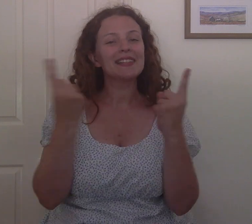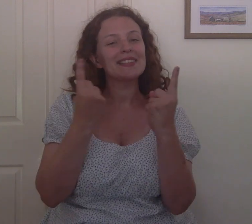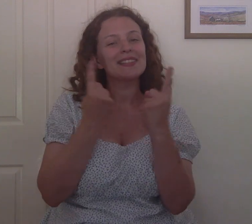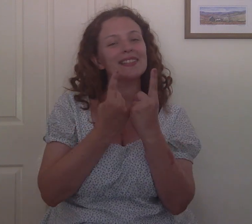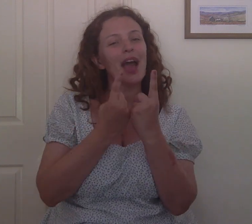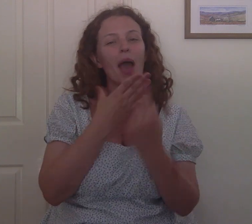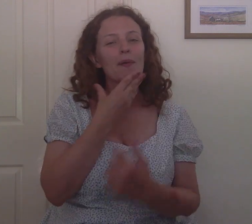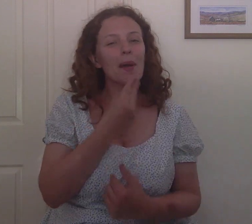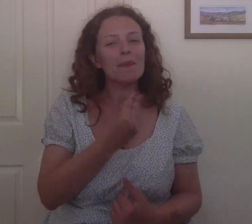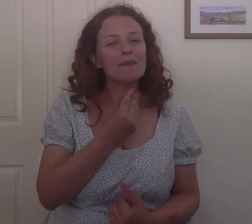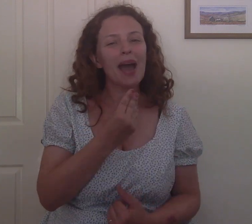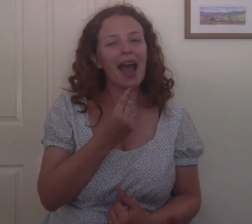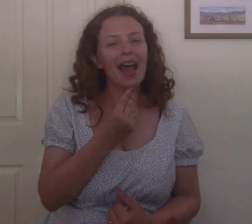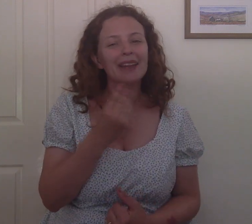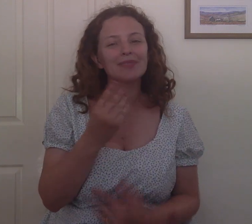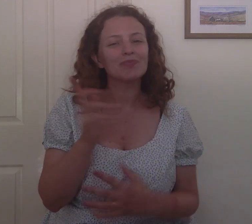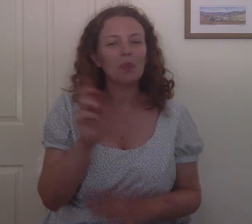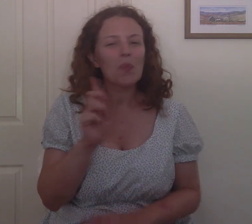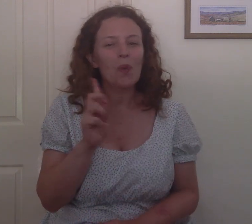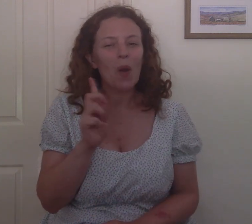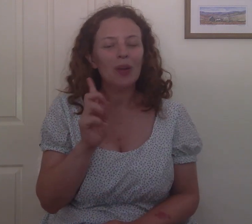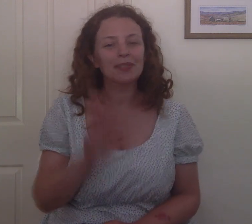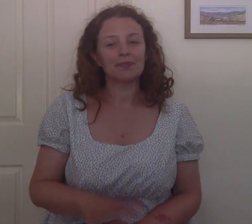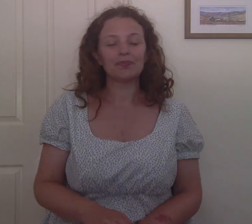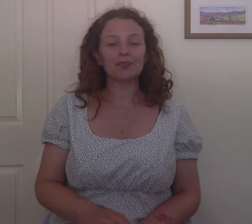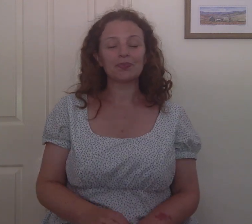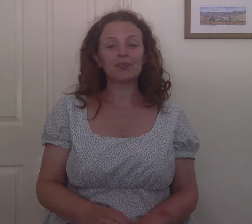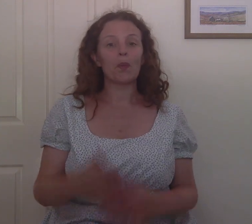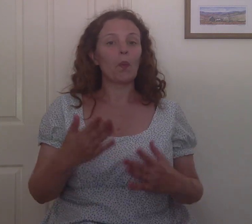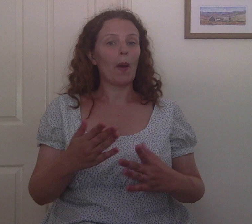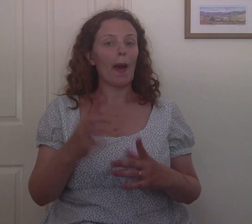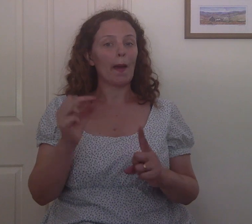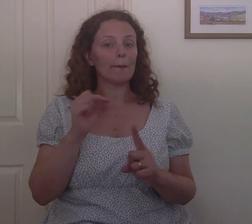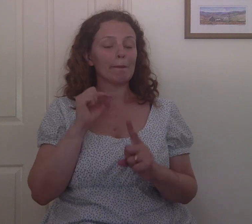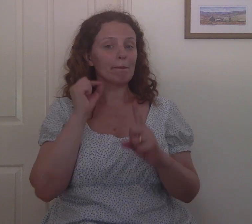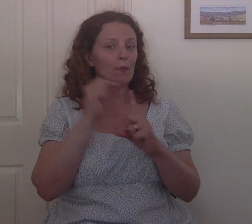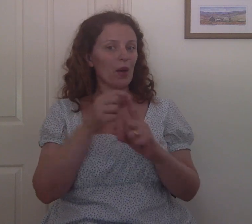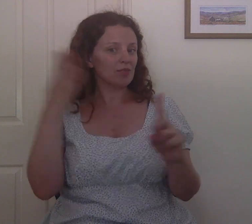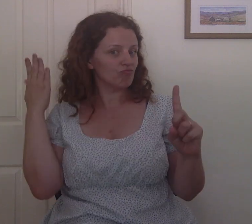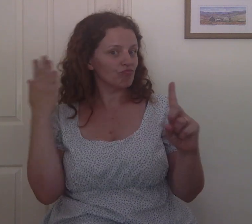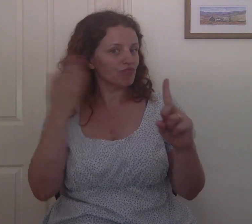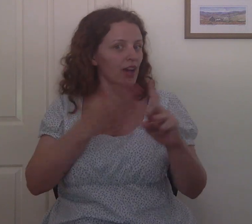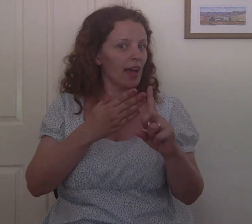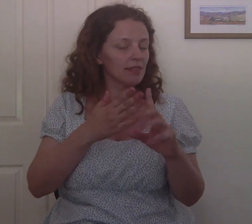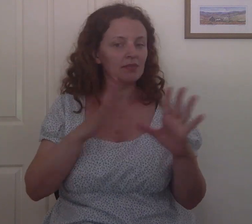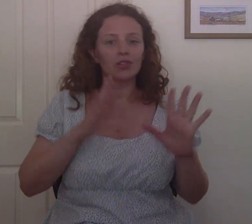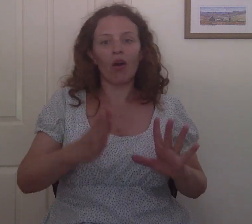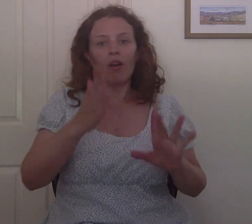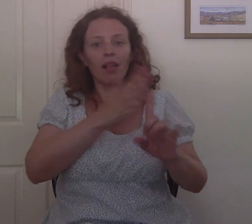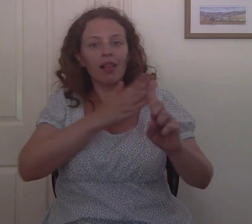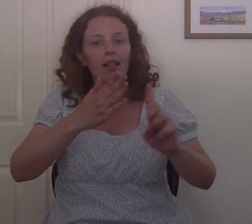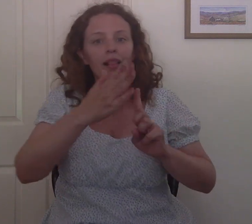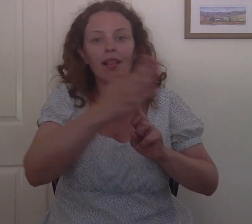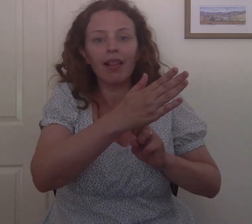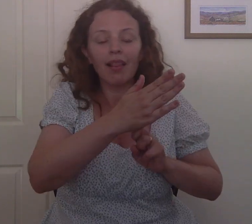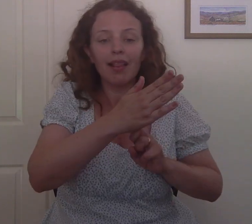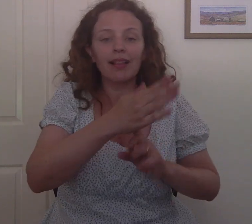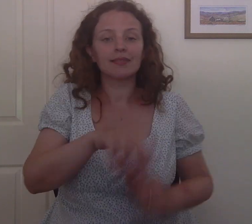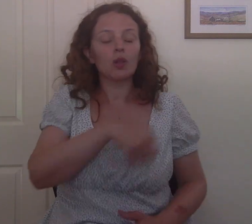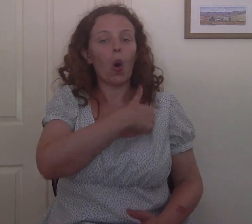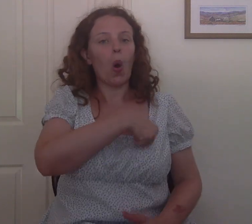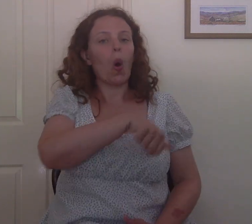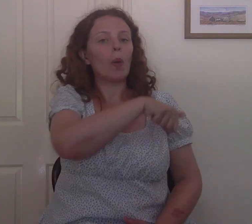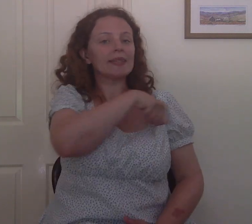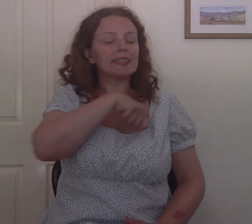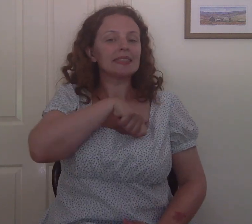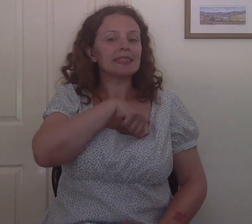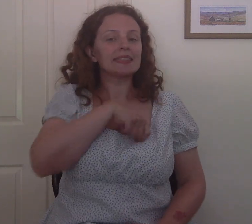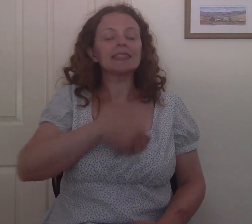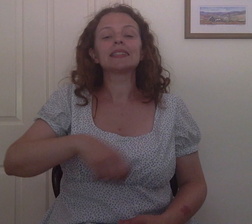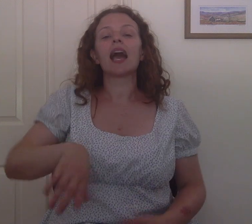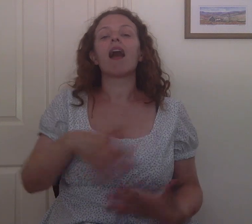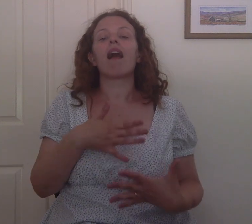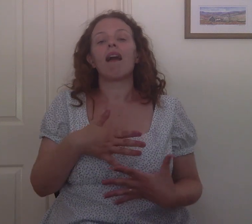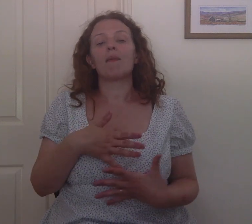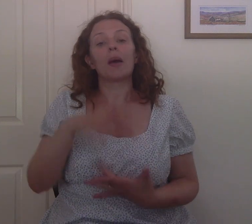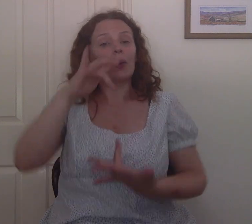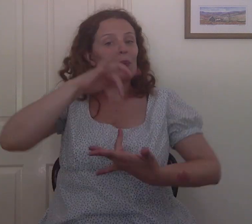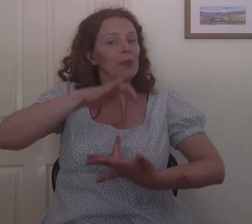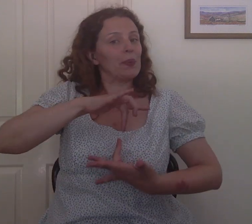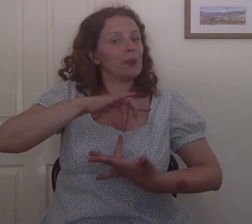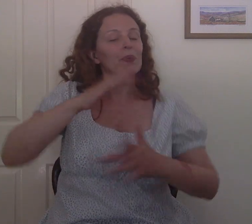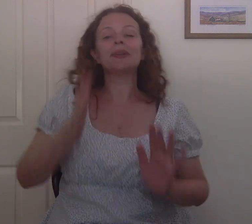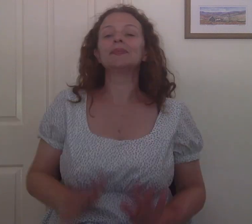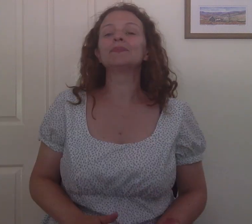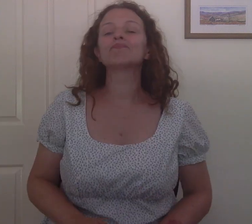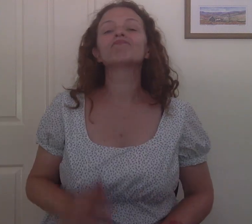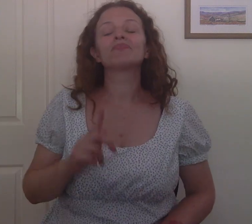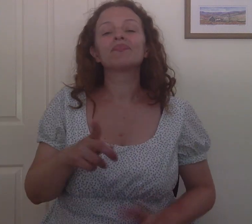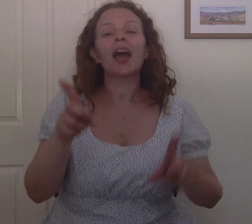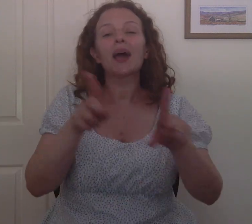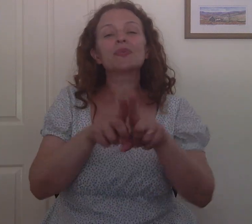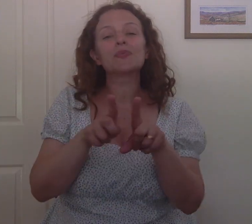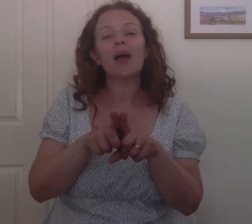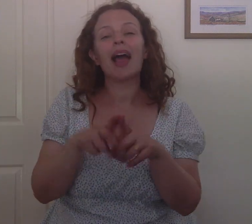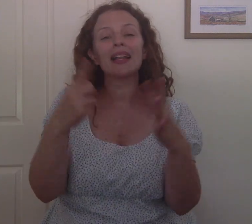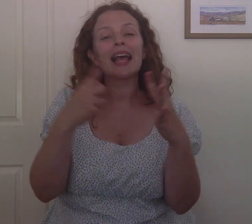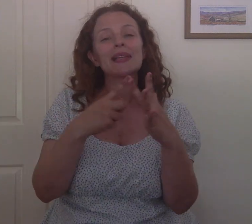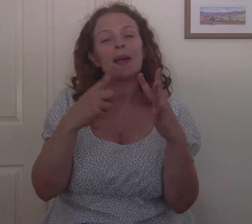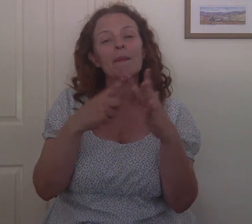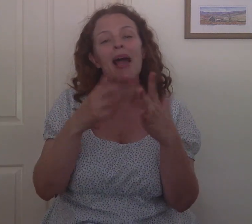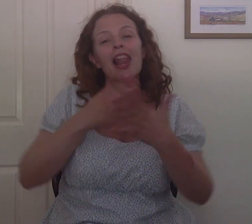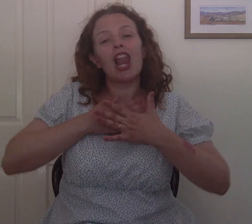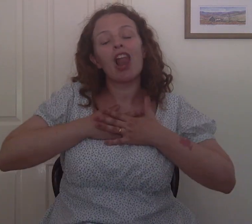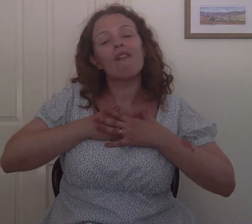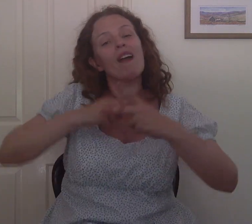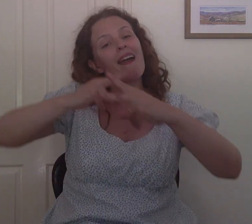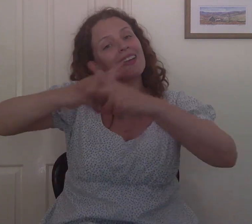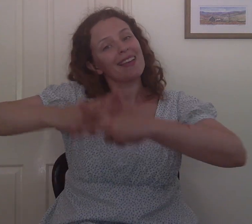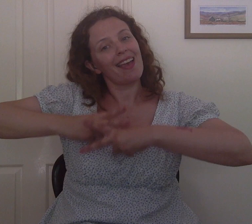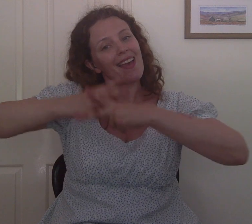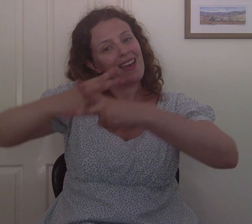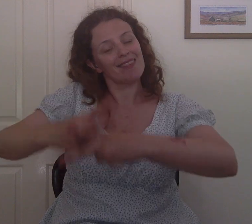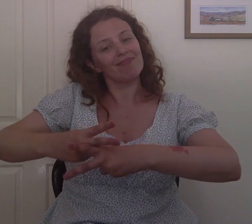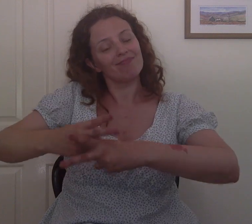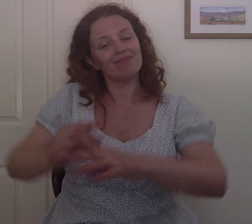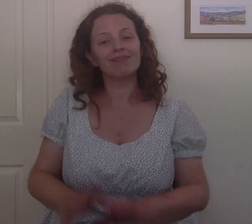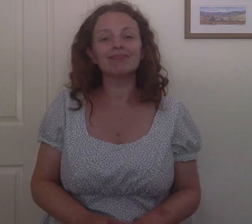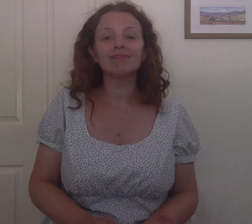He was a man that got straight to the point, was honest and sensible and loved Isabella.